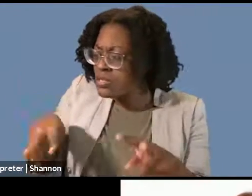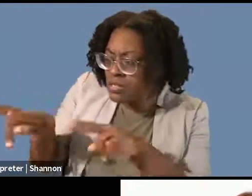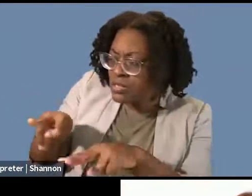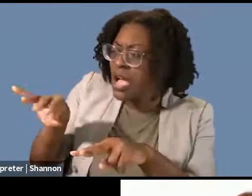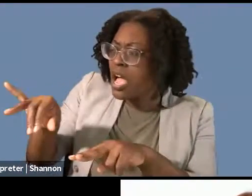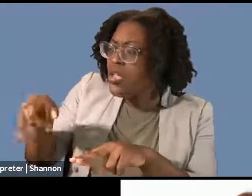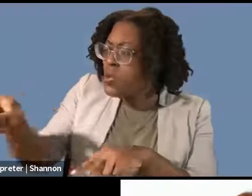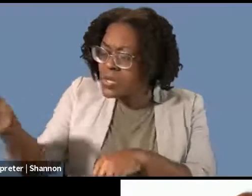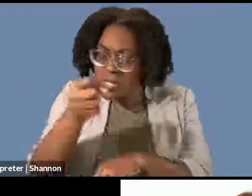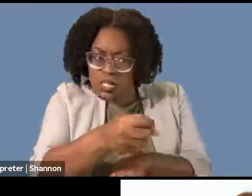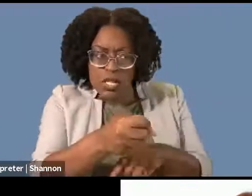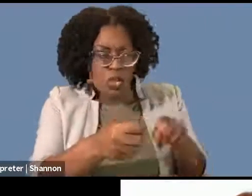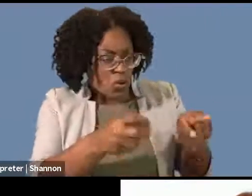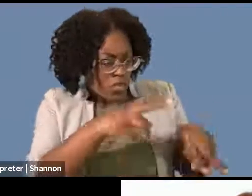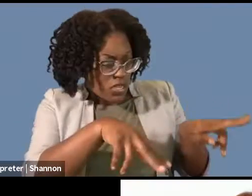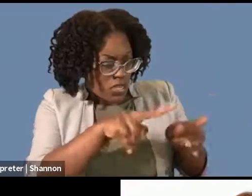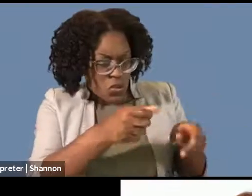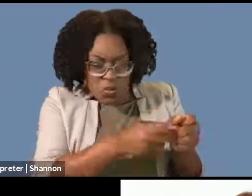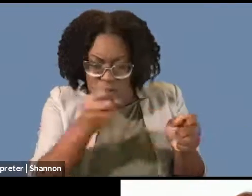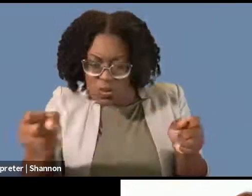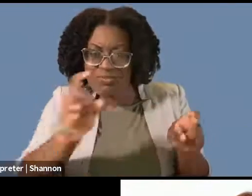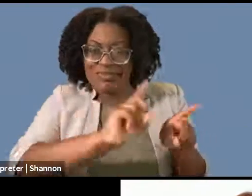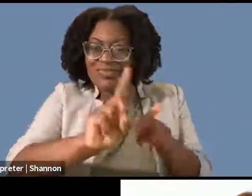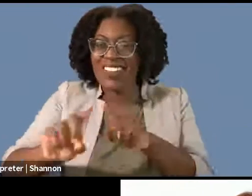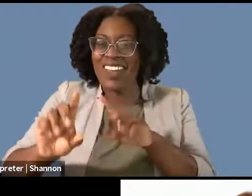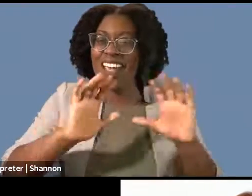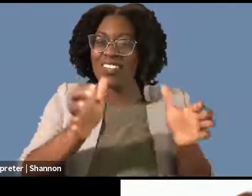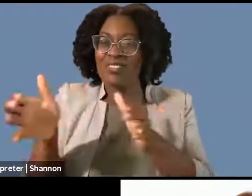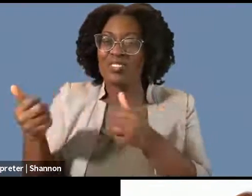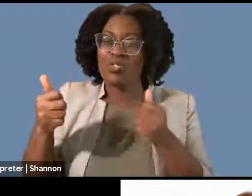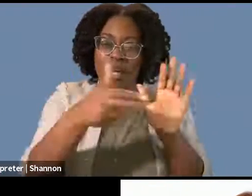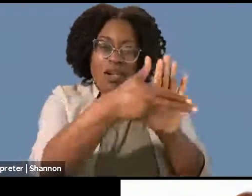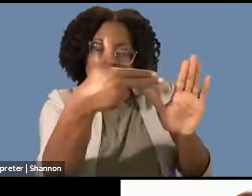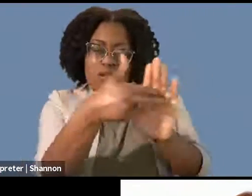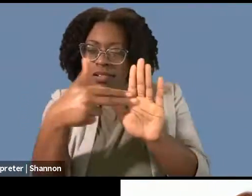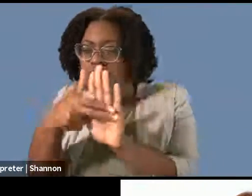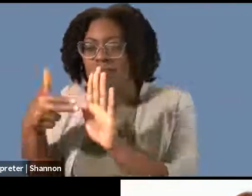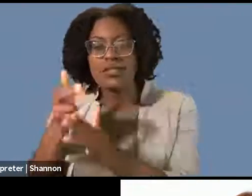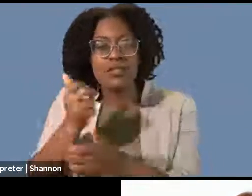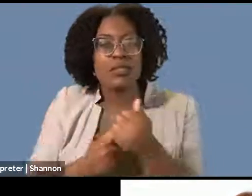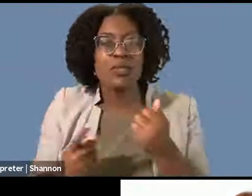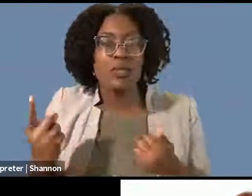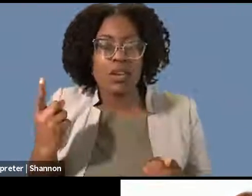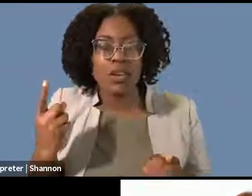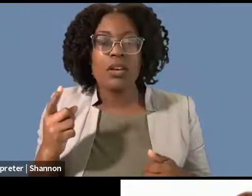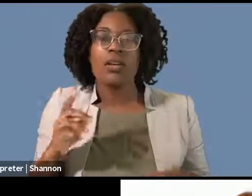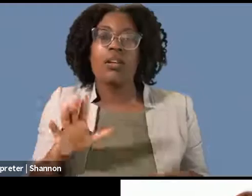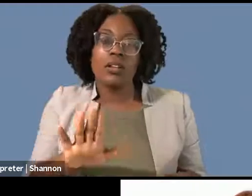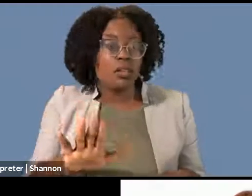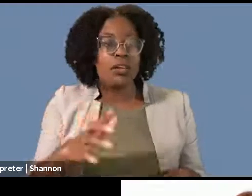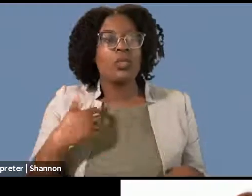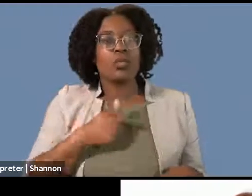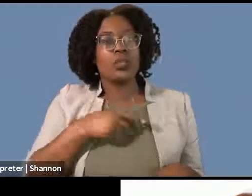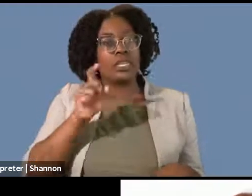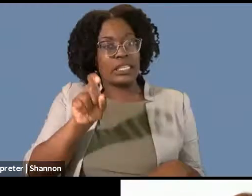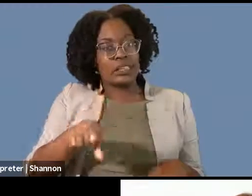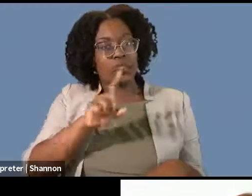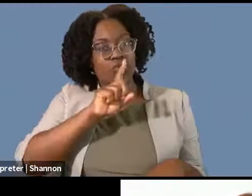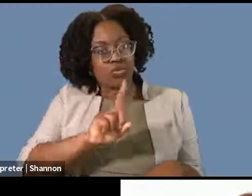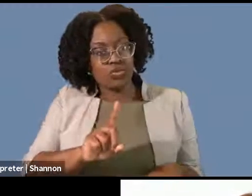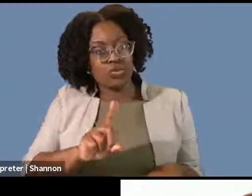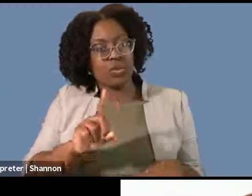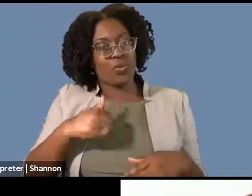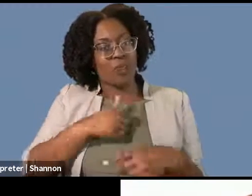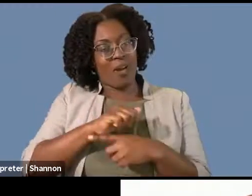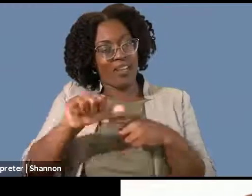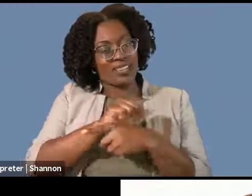and by doing that we are opening ourselves up and practicing empathy. The fourth step, which